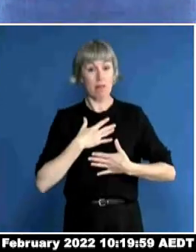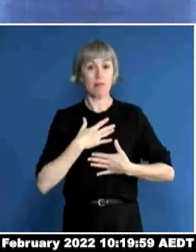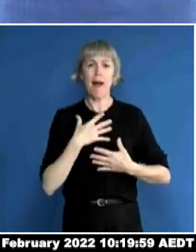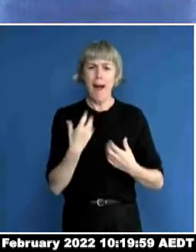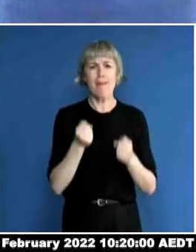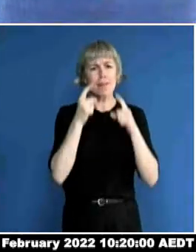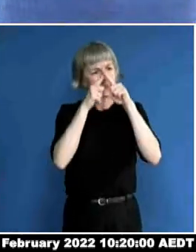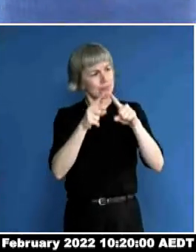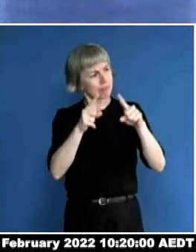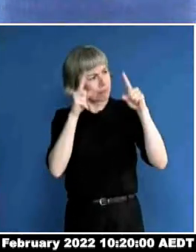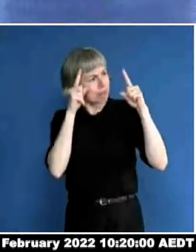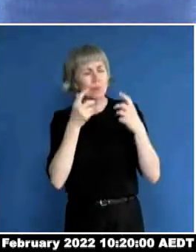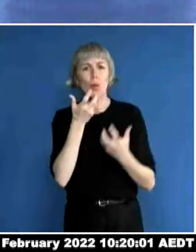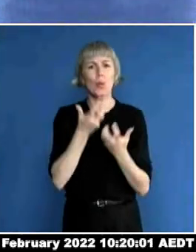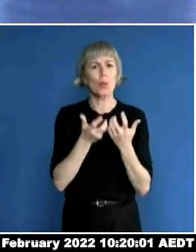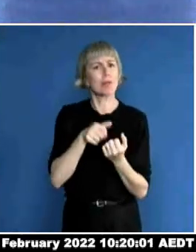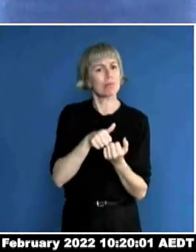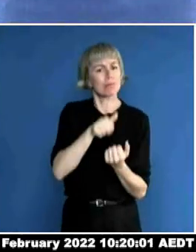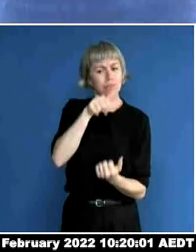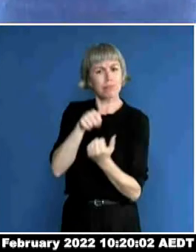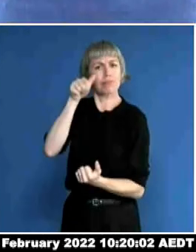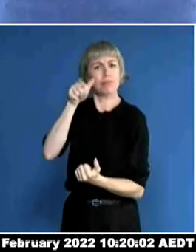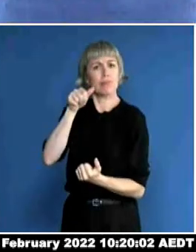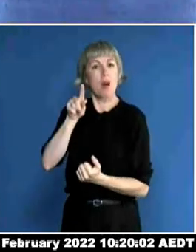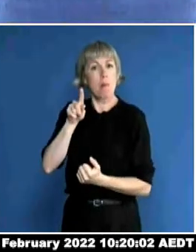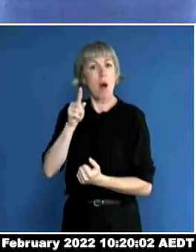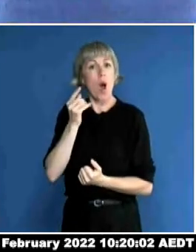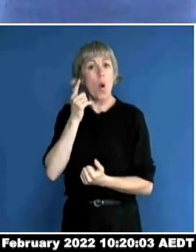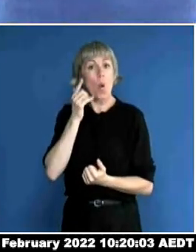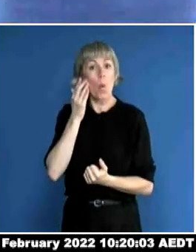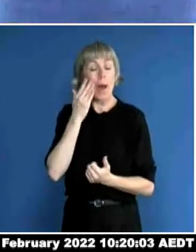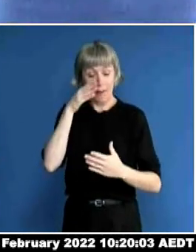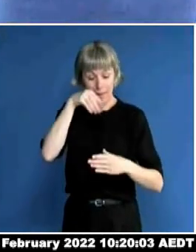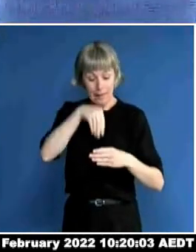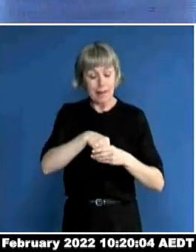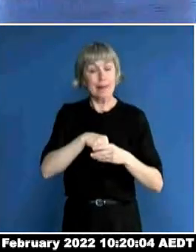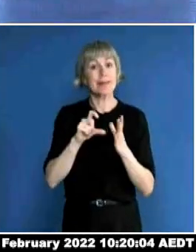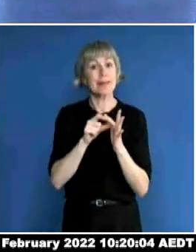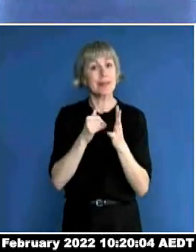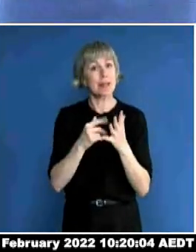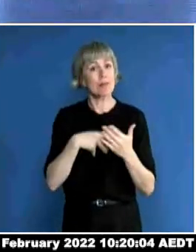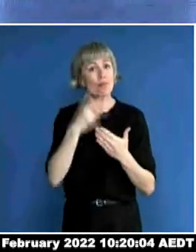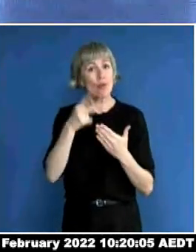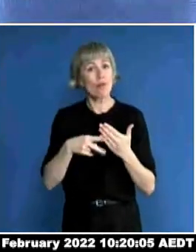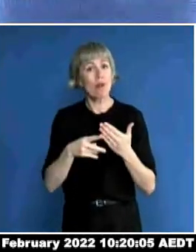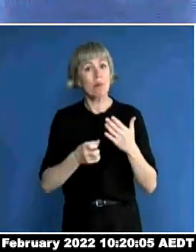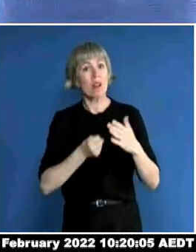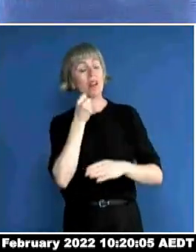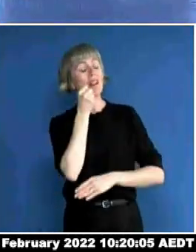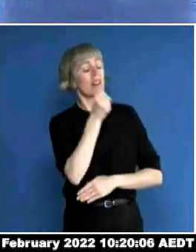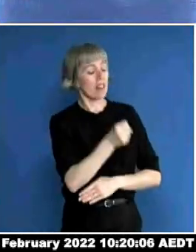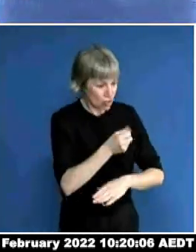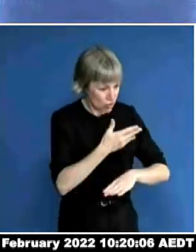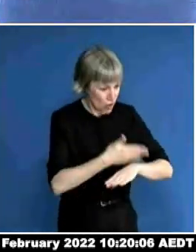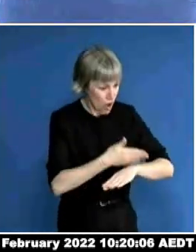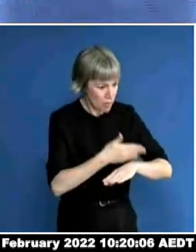placed in roles that were not related to his qualifications or reflective of the areas in